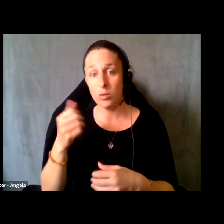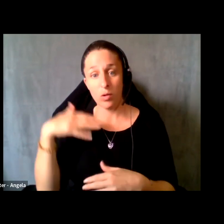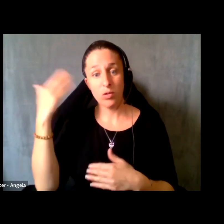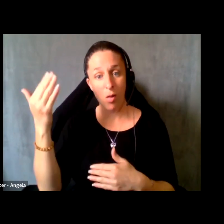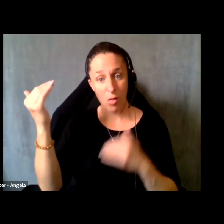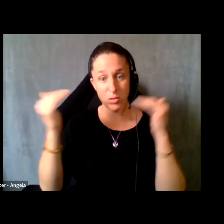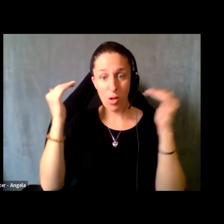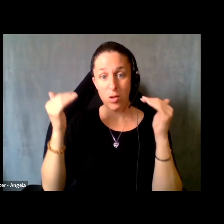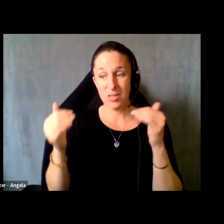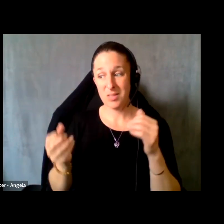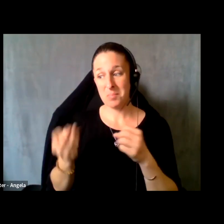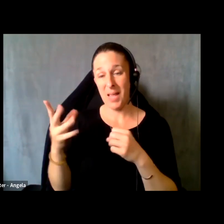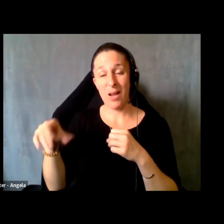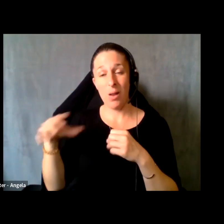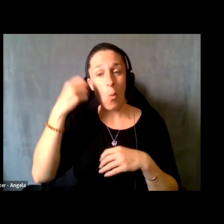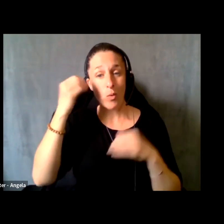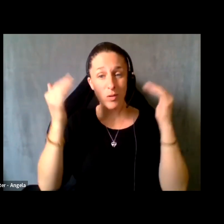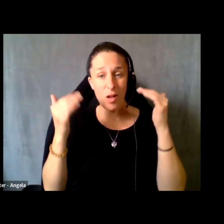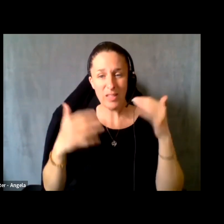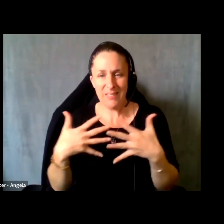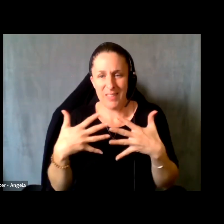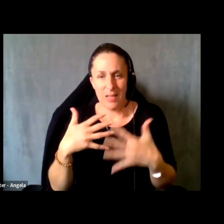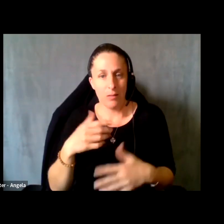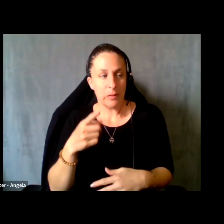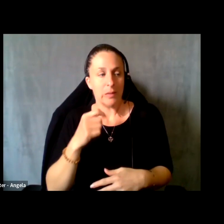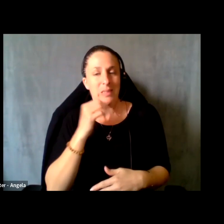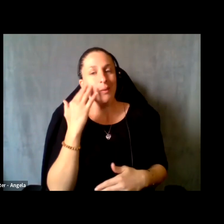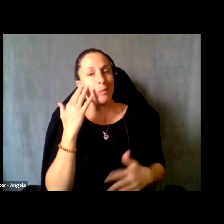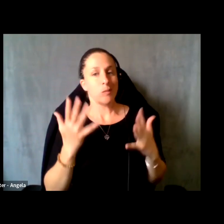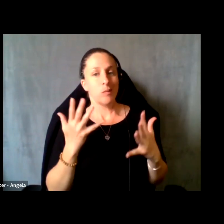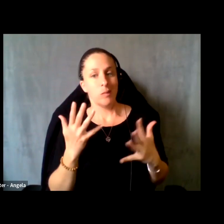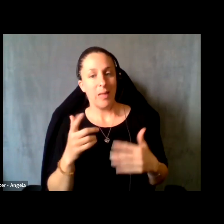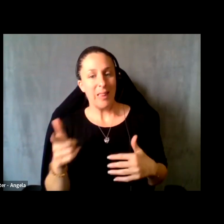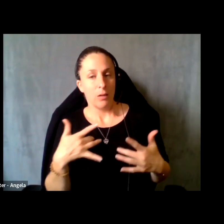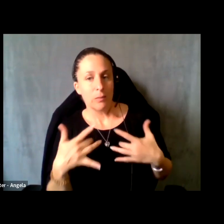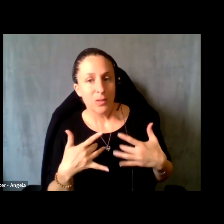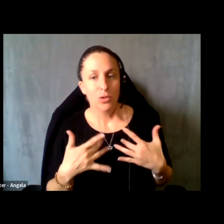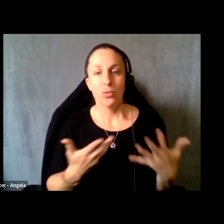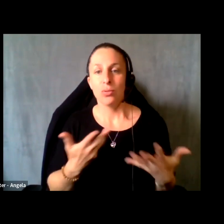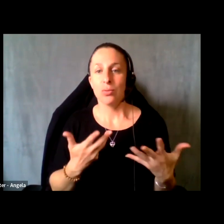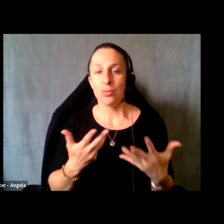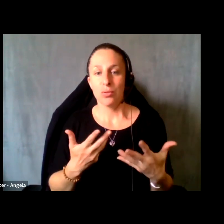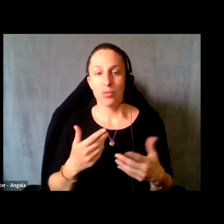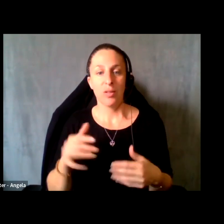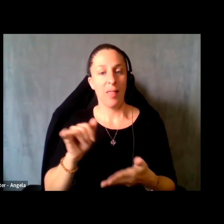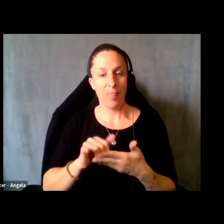of the unknown, and they have concerns. They had concerns that our survey vendor was trying